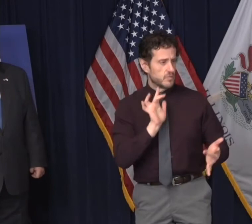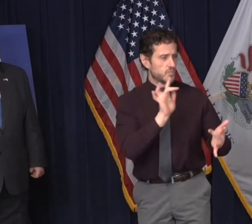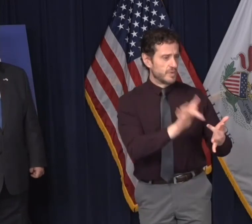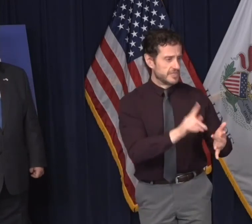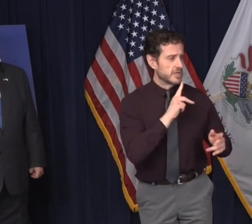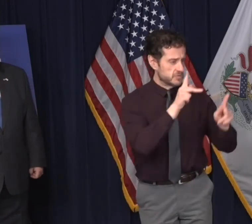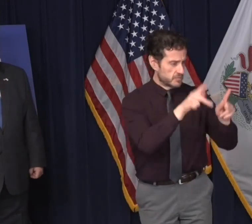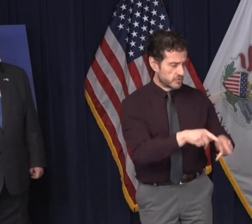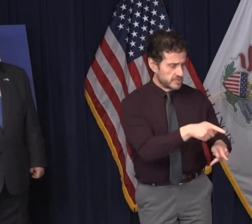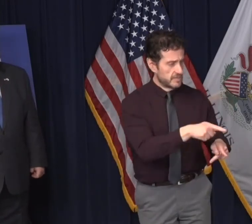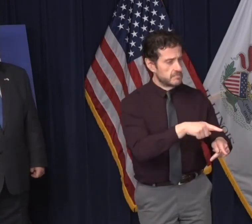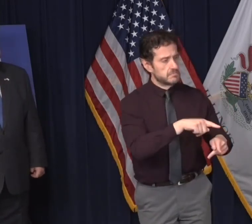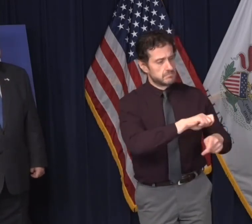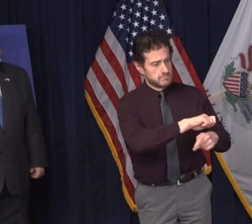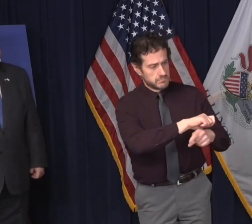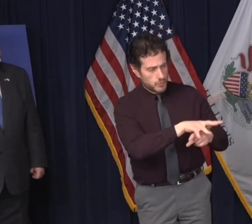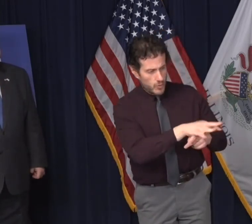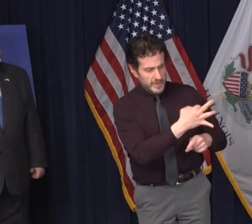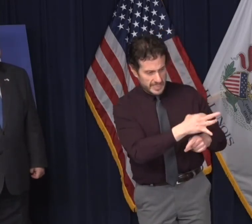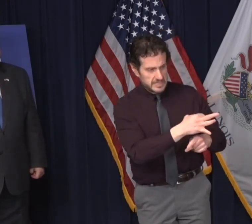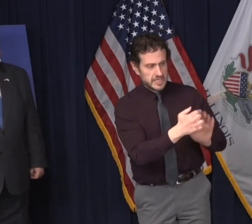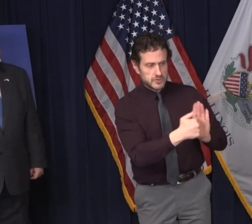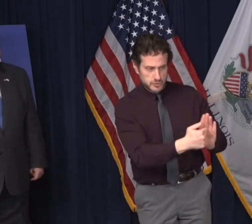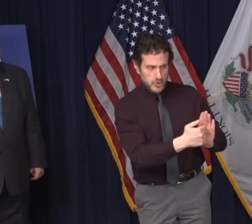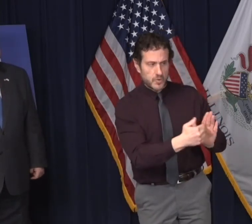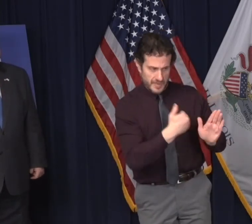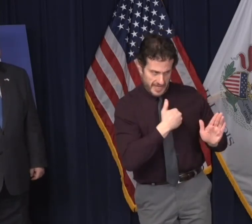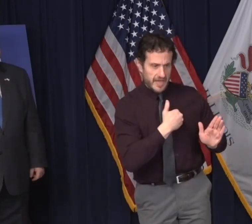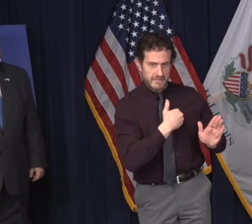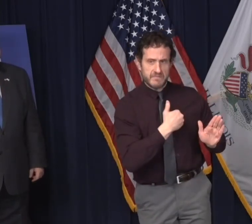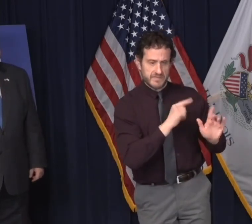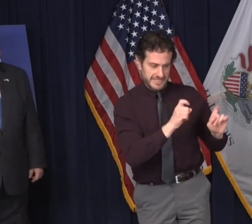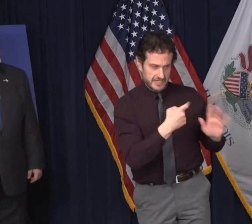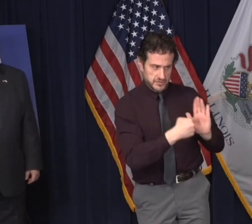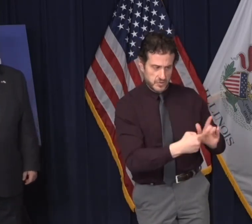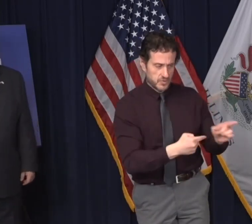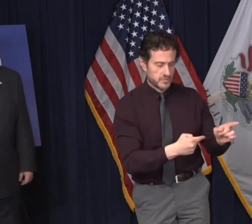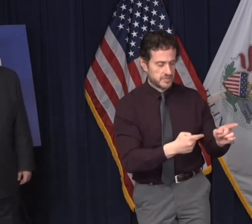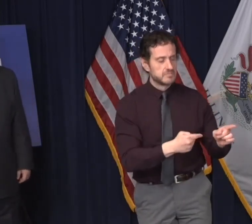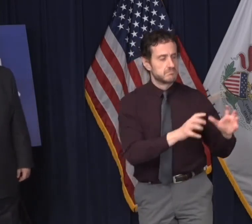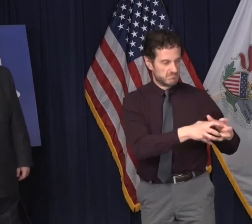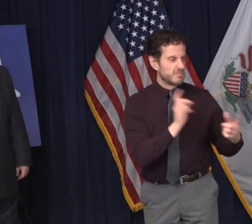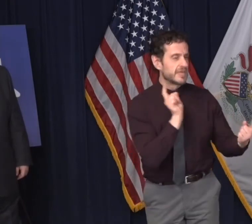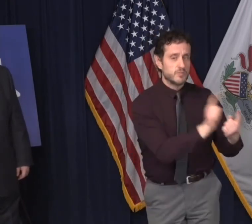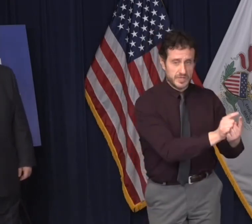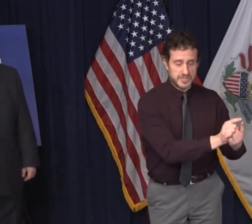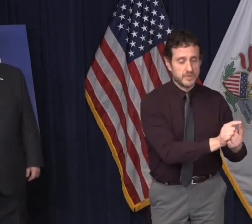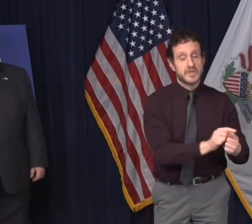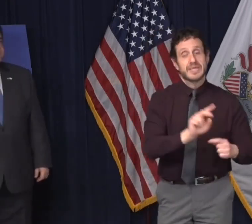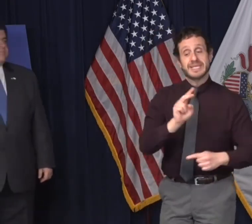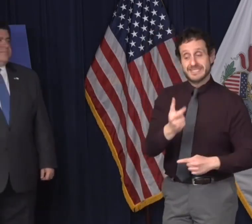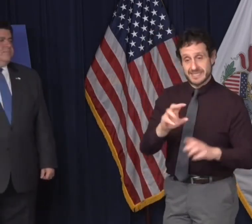THESE ARE INDIVIDUAL STAFF WHO REACH OUT TO INDIVIDUALS WHO SOON AFTER TEST RESULTS ARE REPORTED AS POSITIVE.